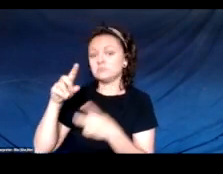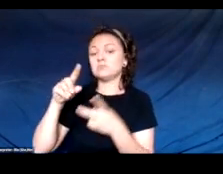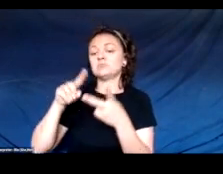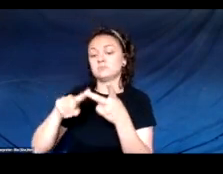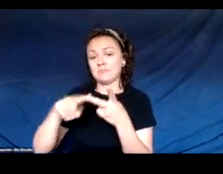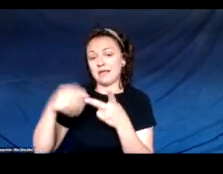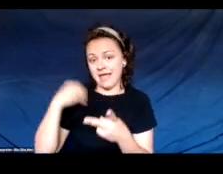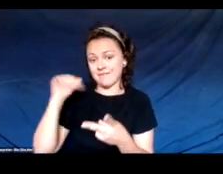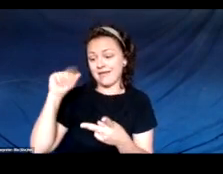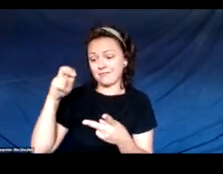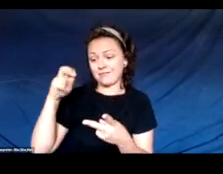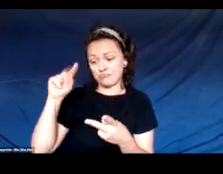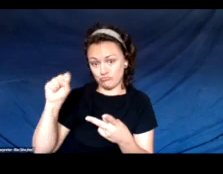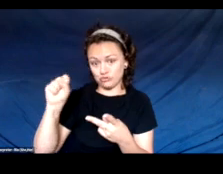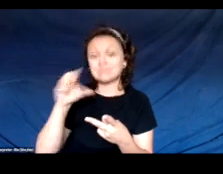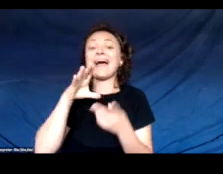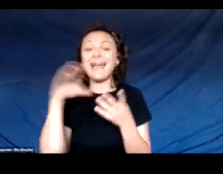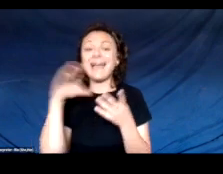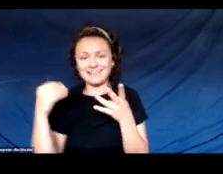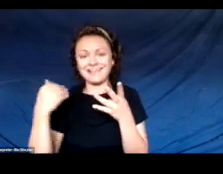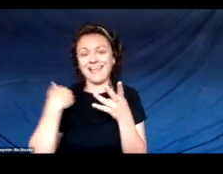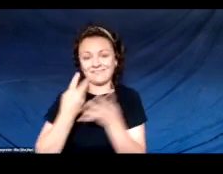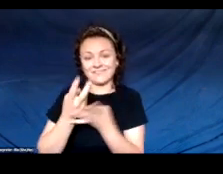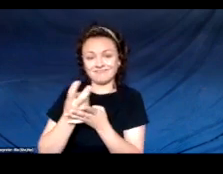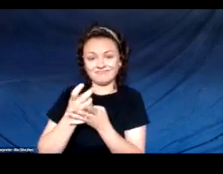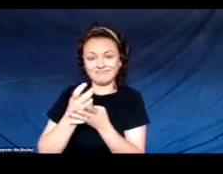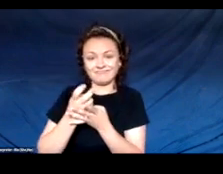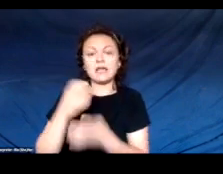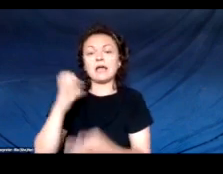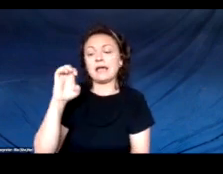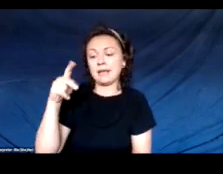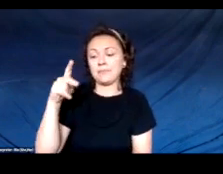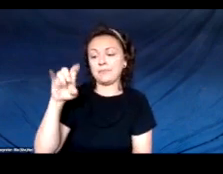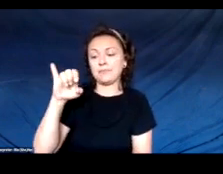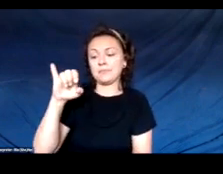That means that you have to go six months seizure free